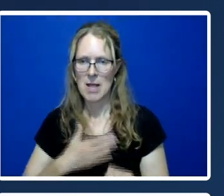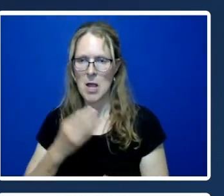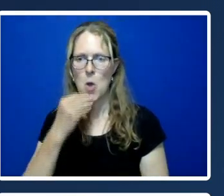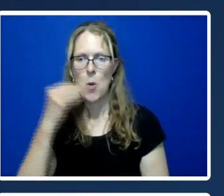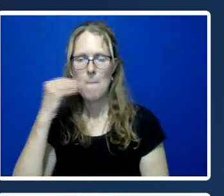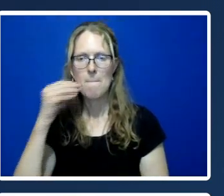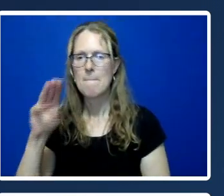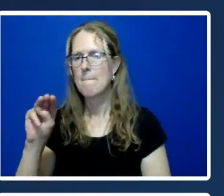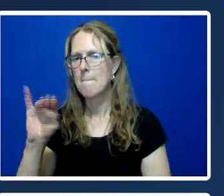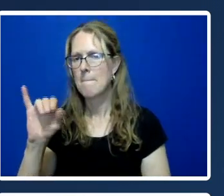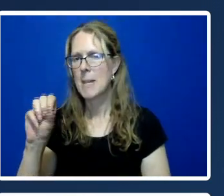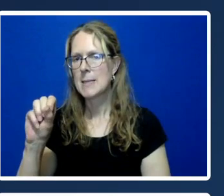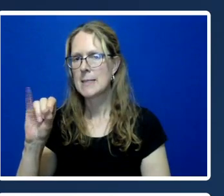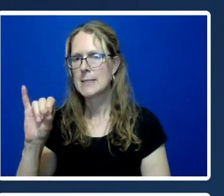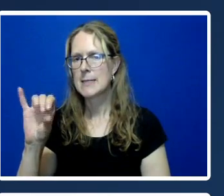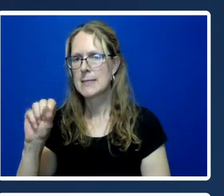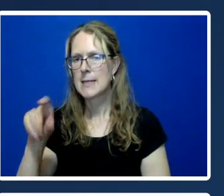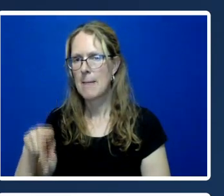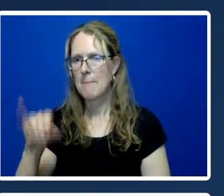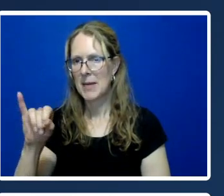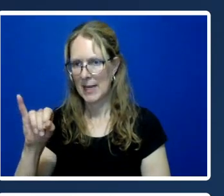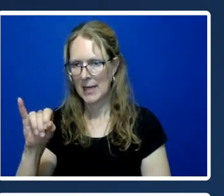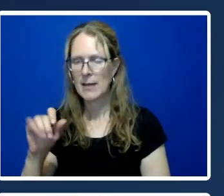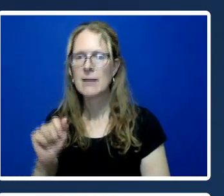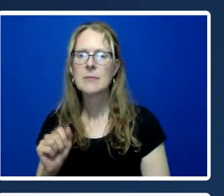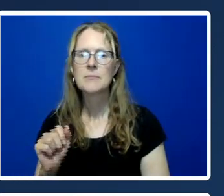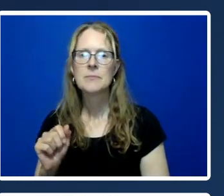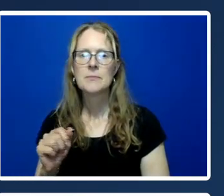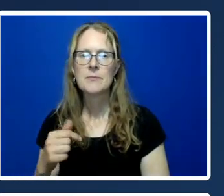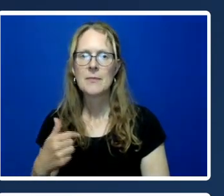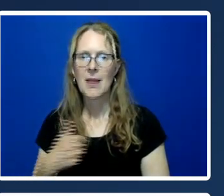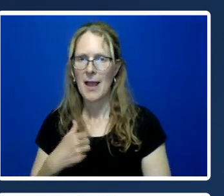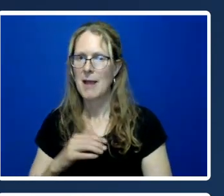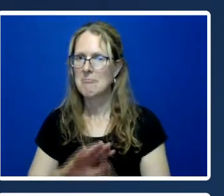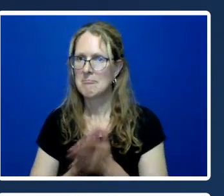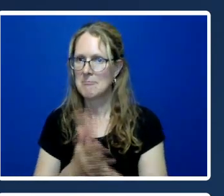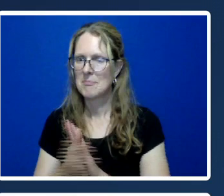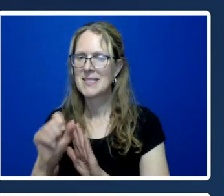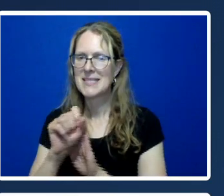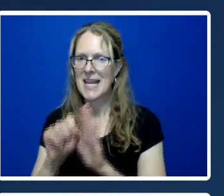and even ran as a state officer of the Catholic youth organization